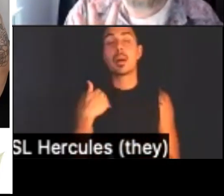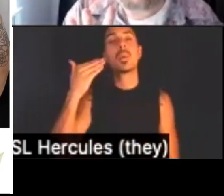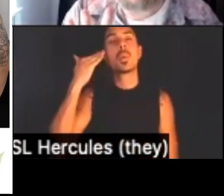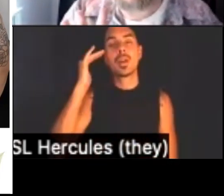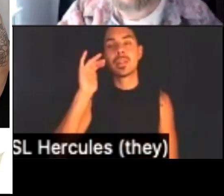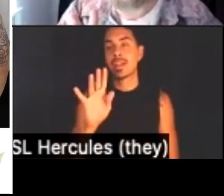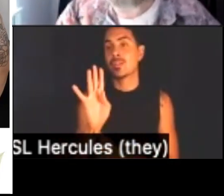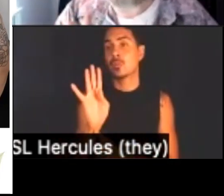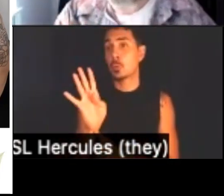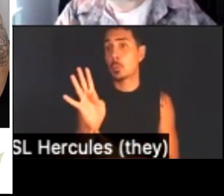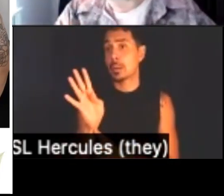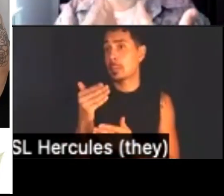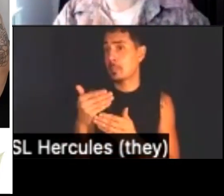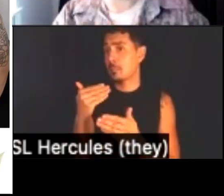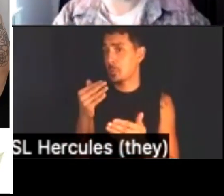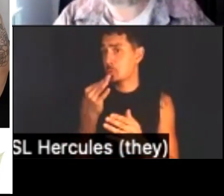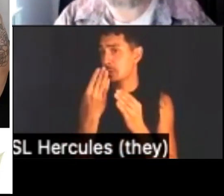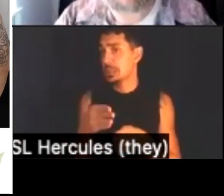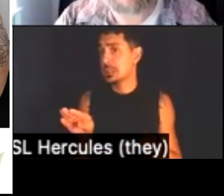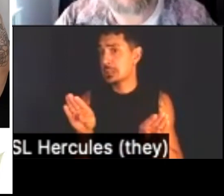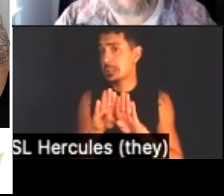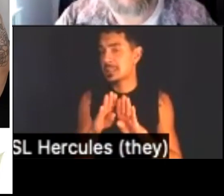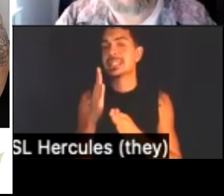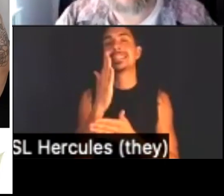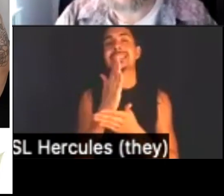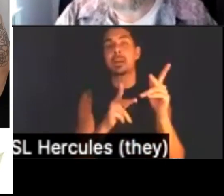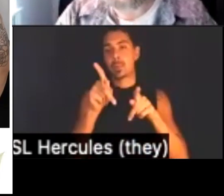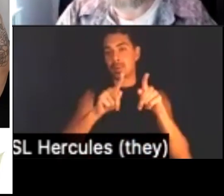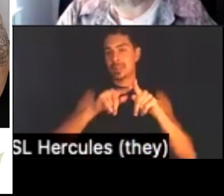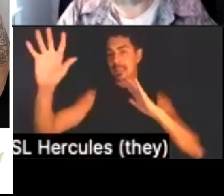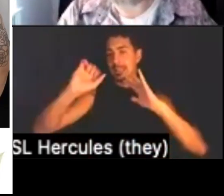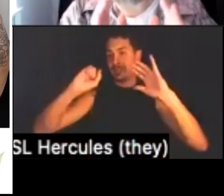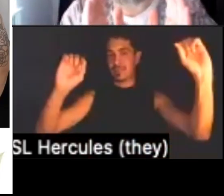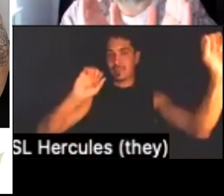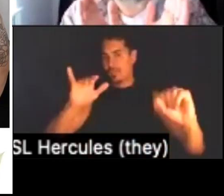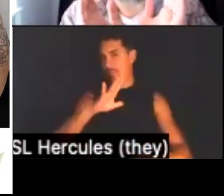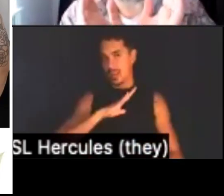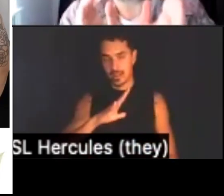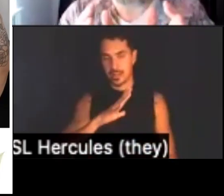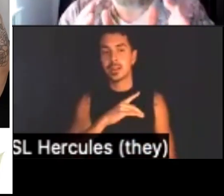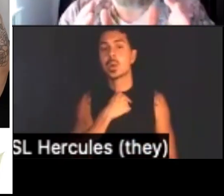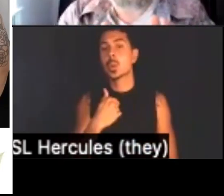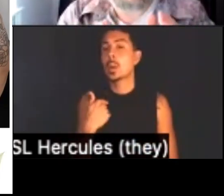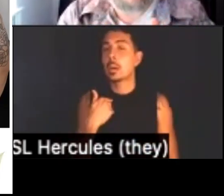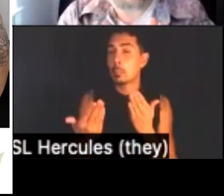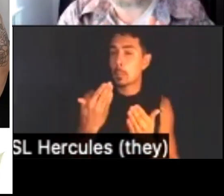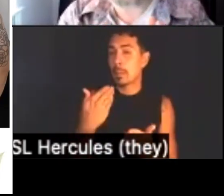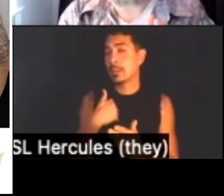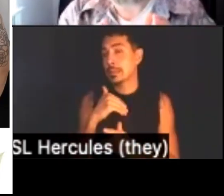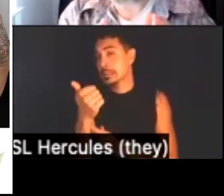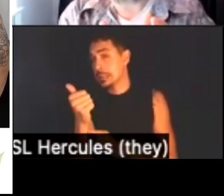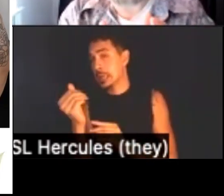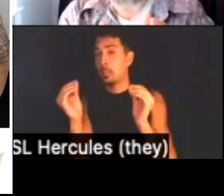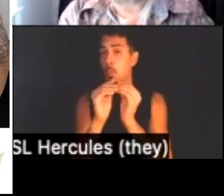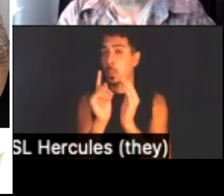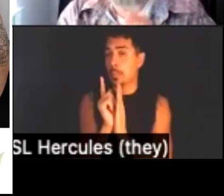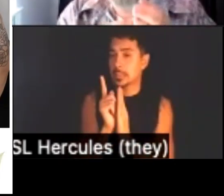before the end of the hour. I'm aware that some folks may need to leave. We have probably about 10 more minutes to go.